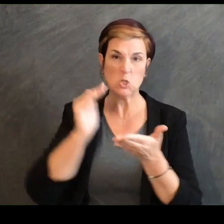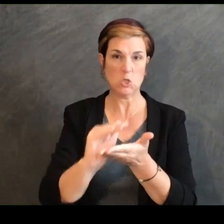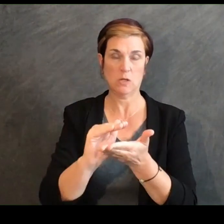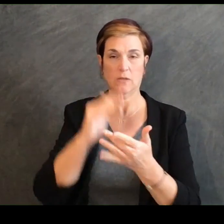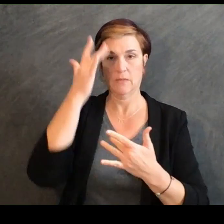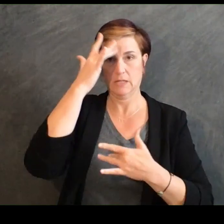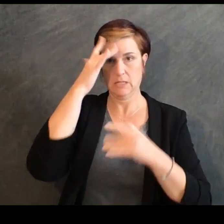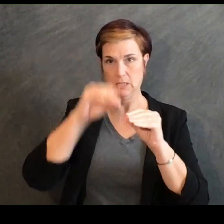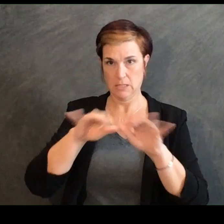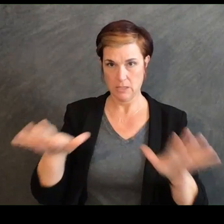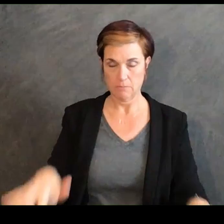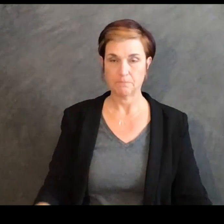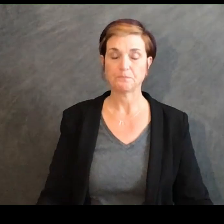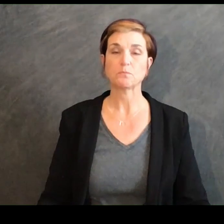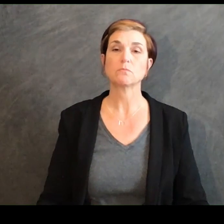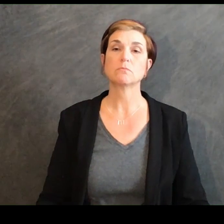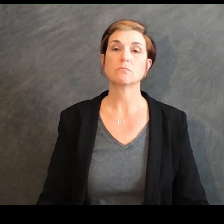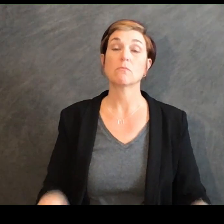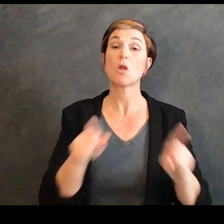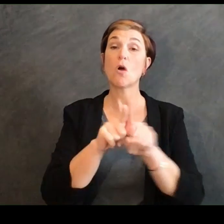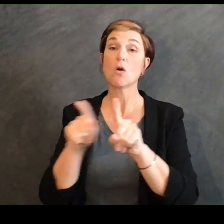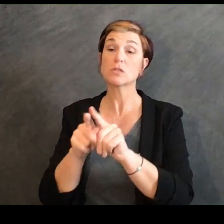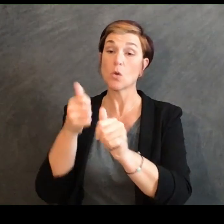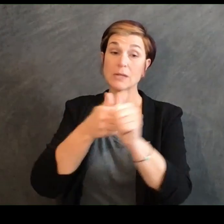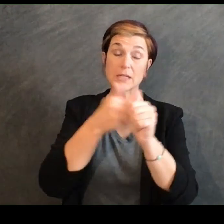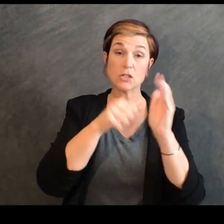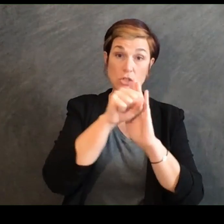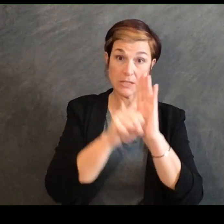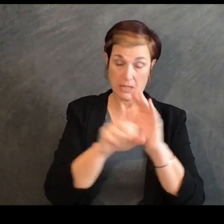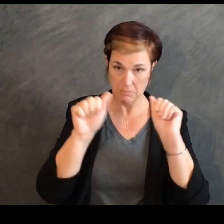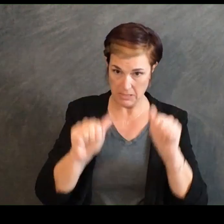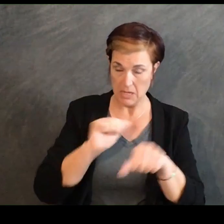emerging every state to set up emergency operation centers effective immediately